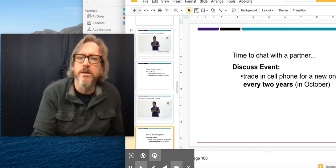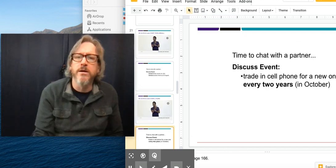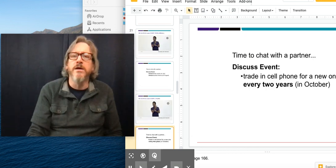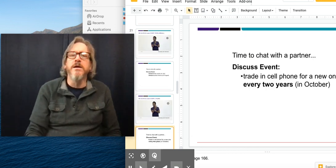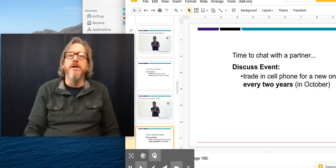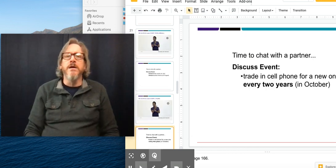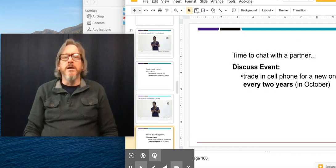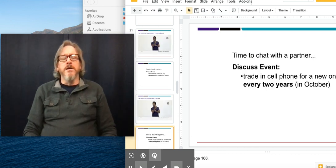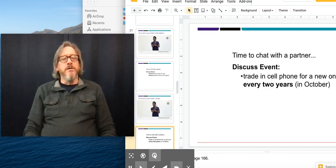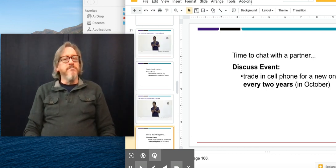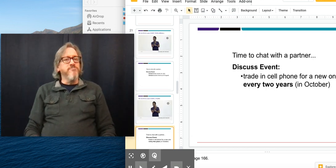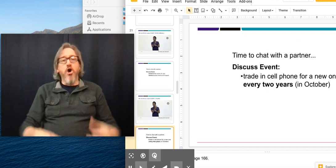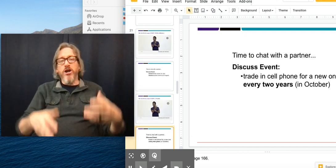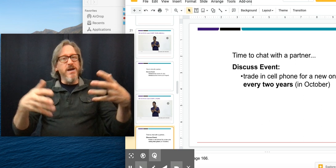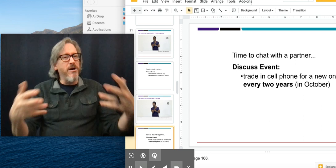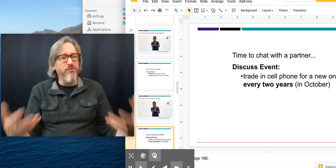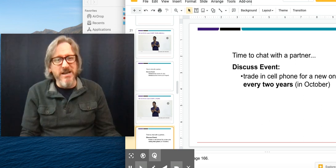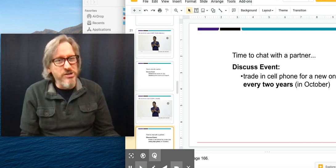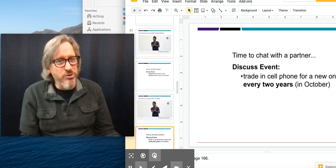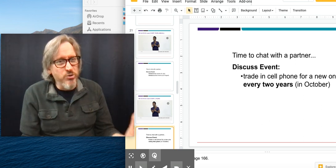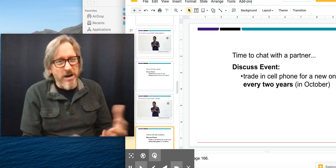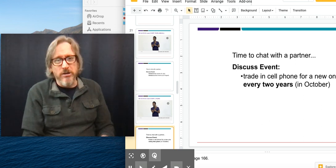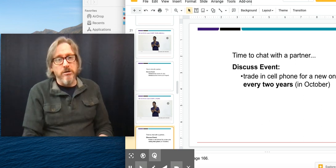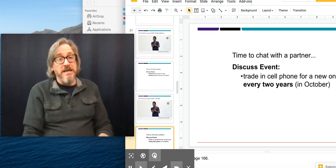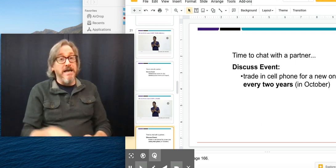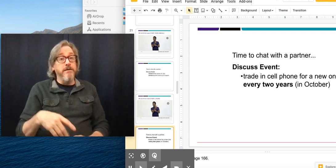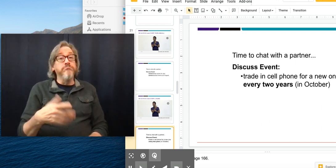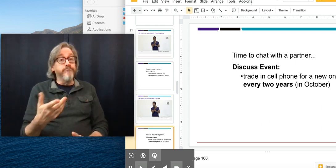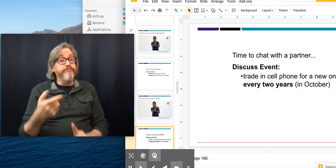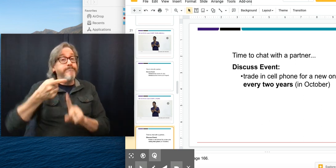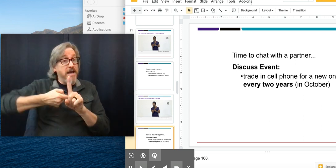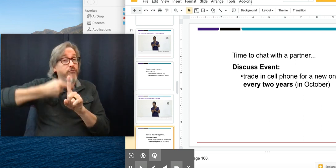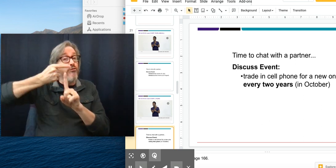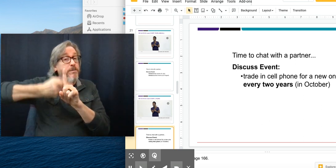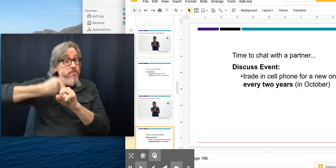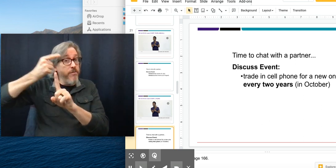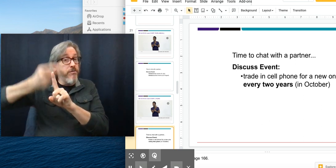um talking about things you do regularly like every month